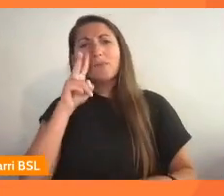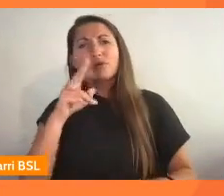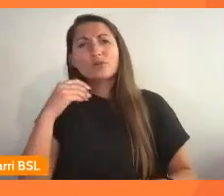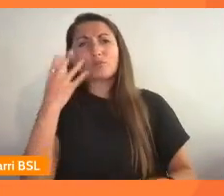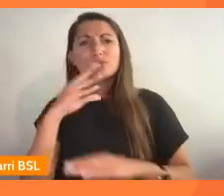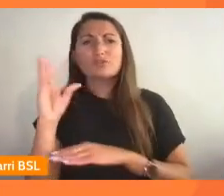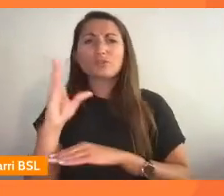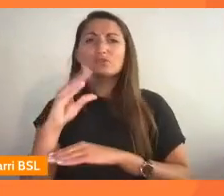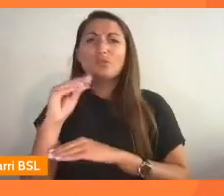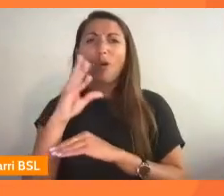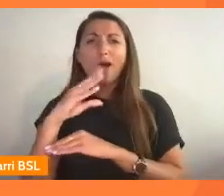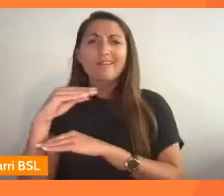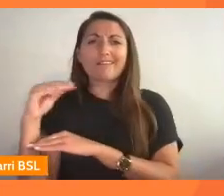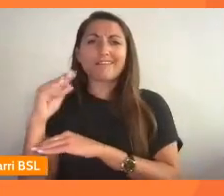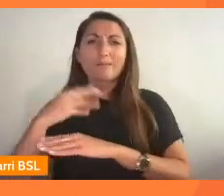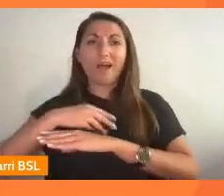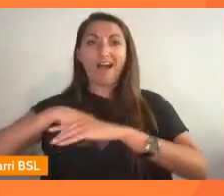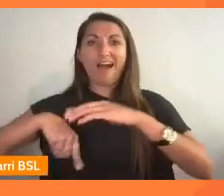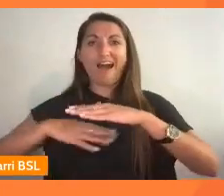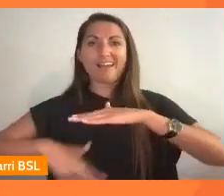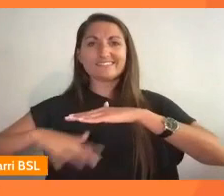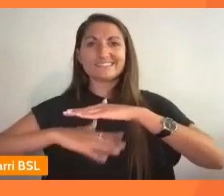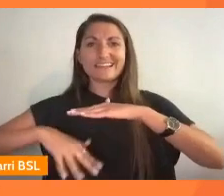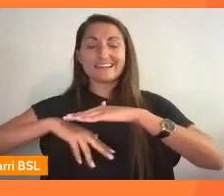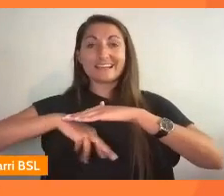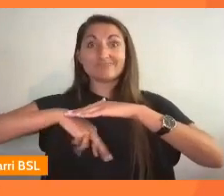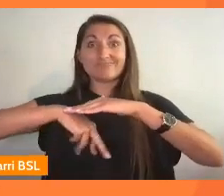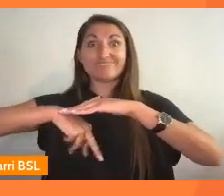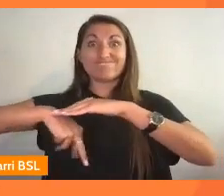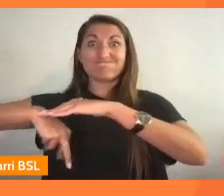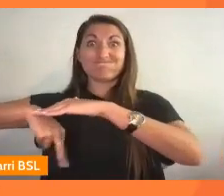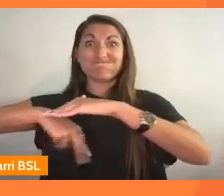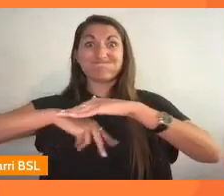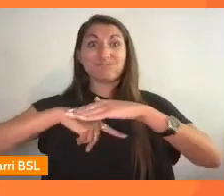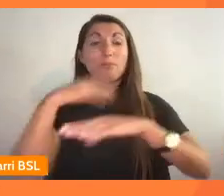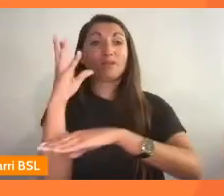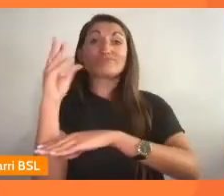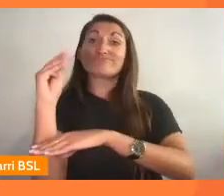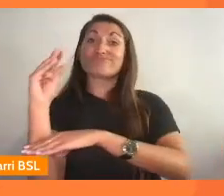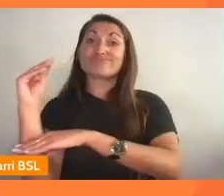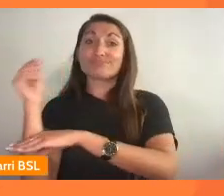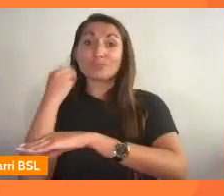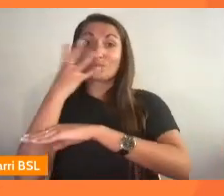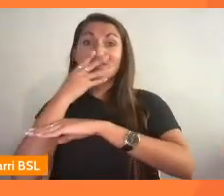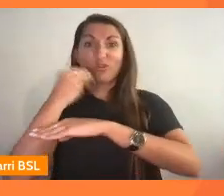of the lake, but I know that underneath there, those feet were paddling away like crazy.